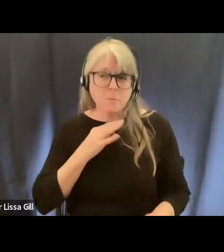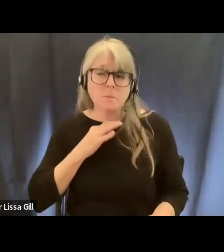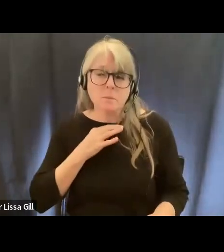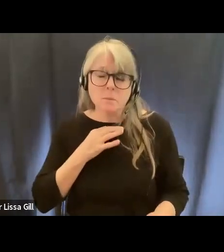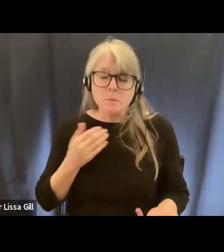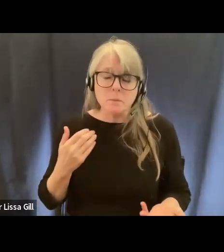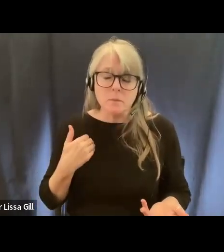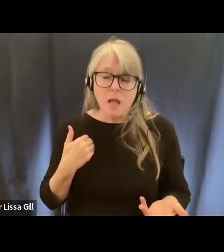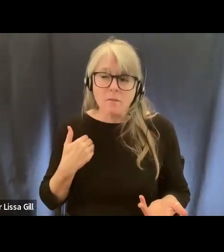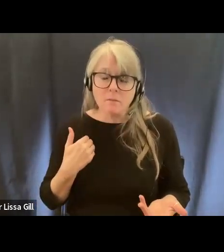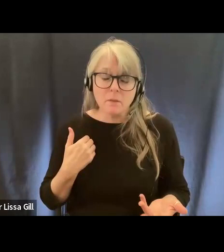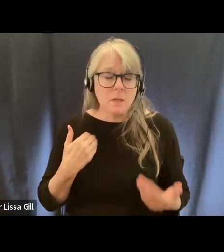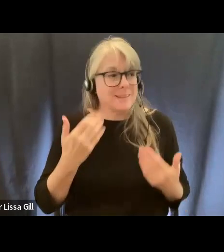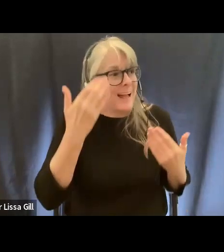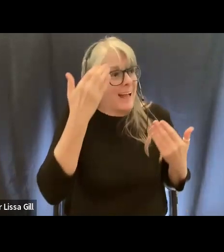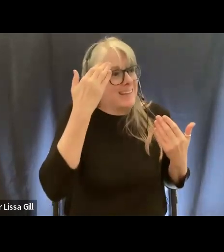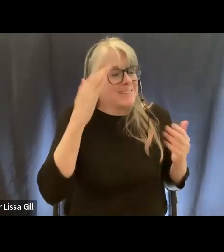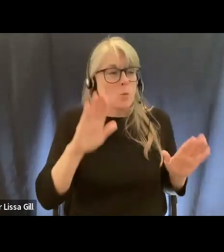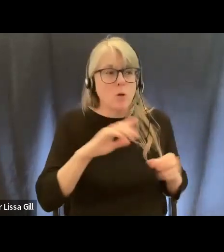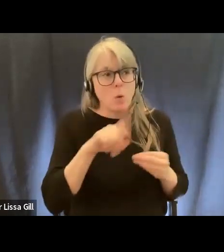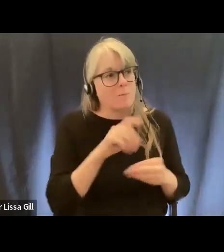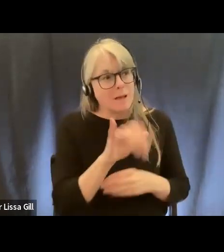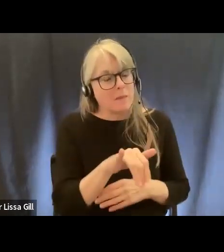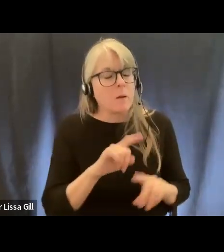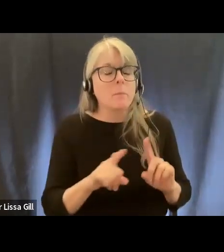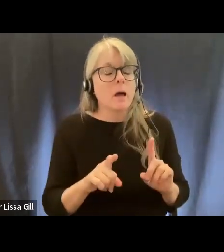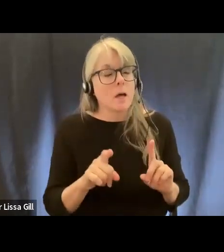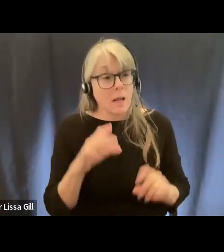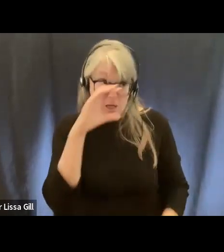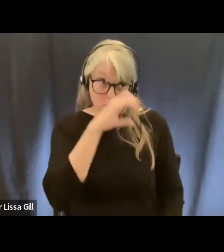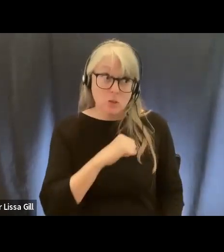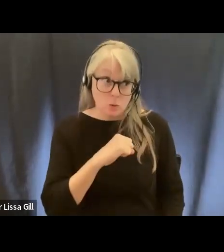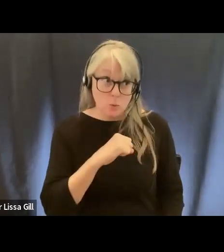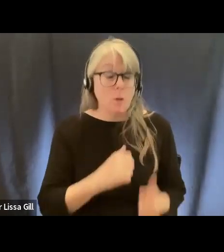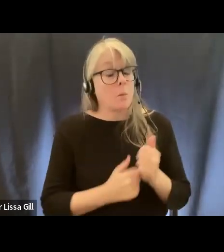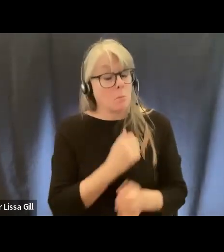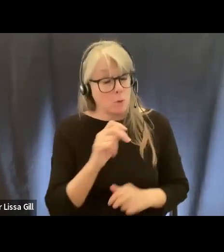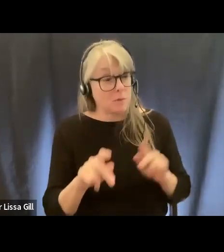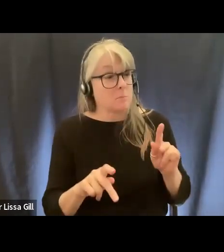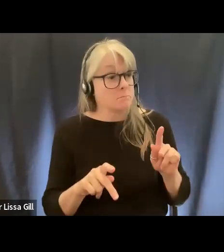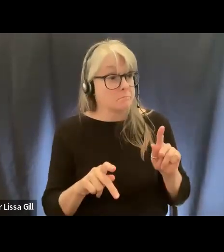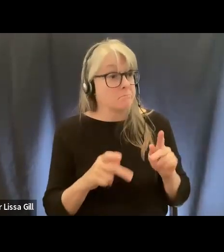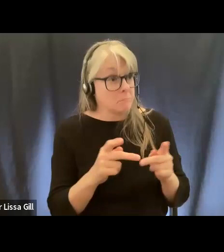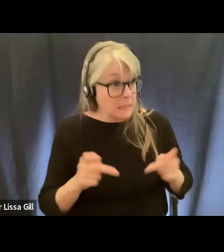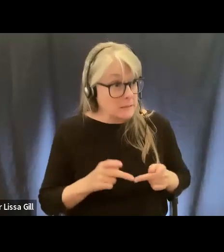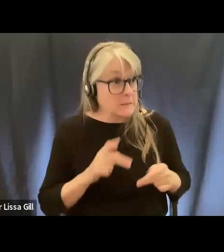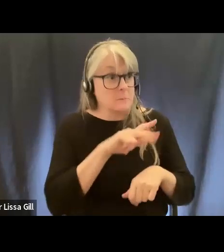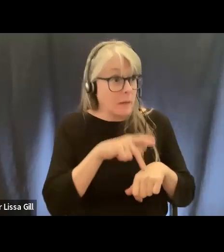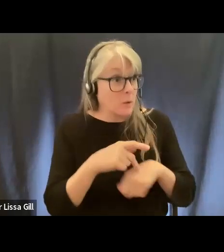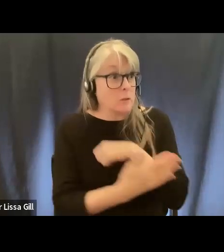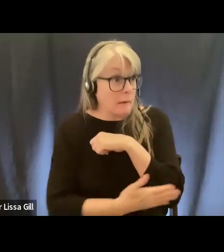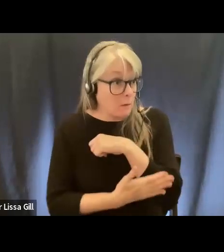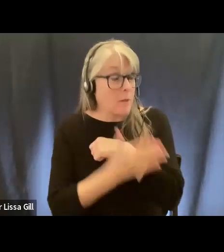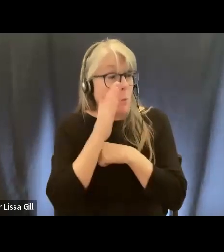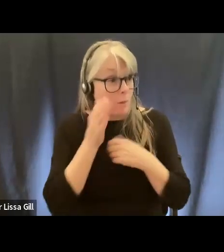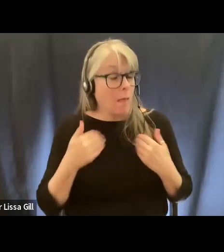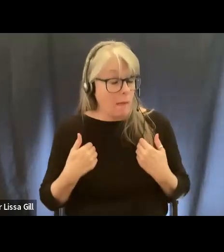I don't know about that, but I would assume that most places most parishes or counties would have.